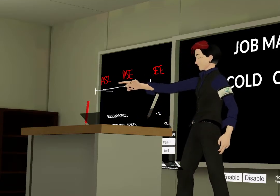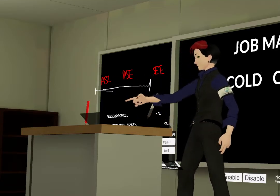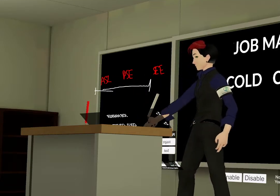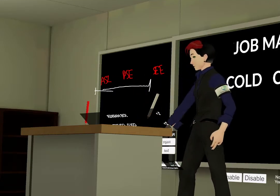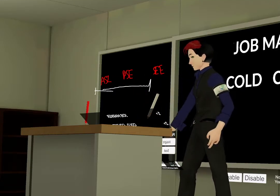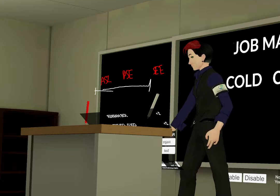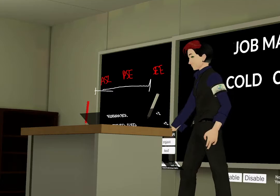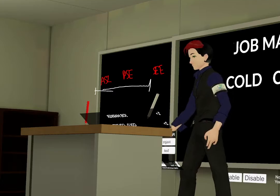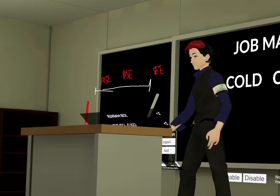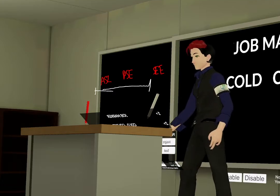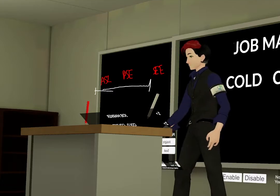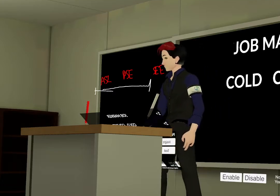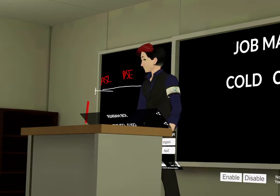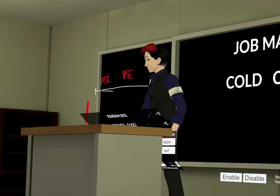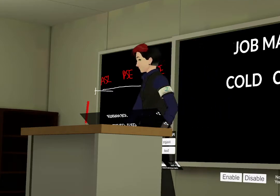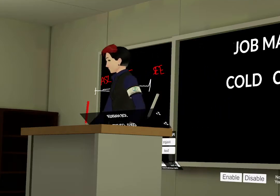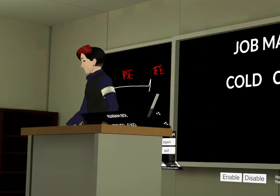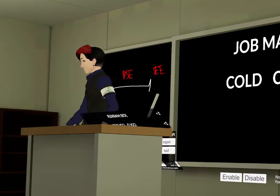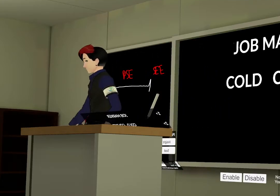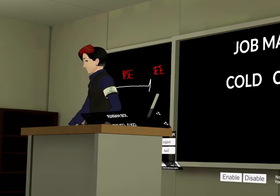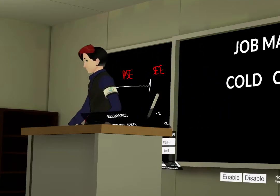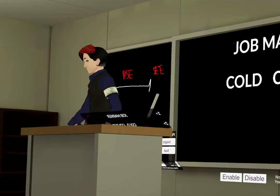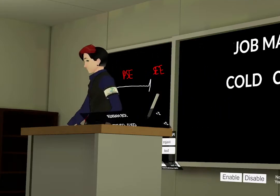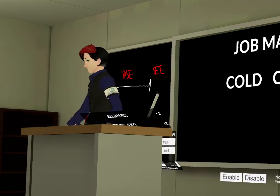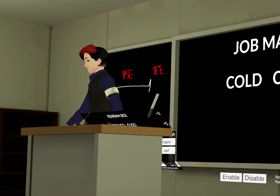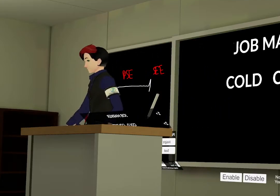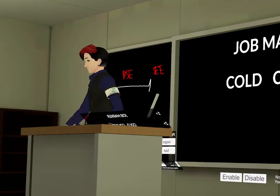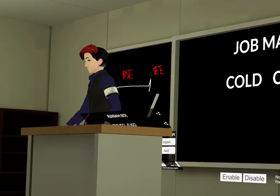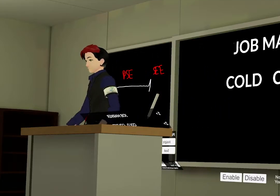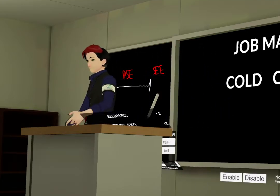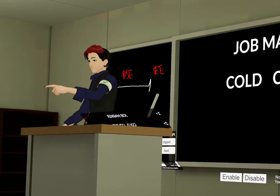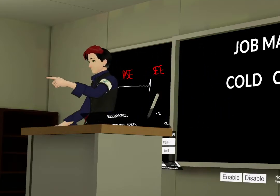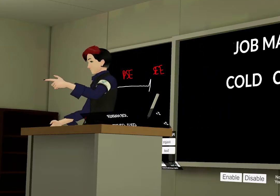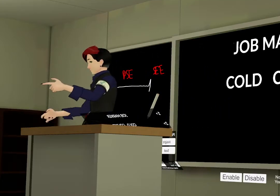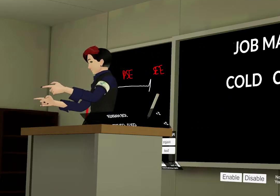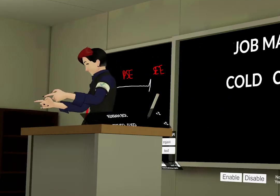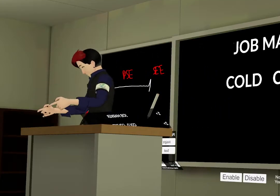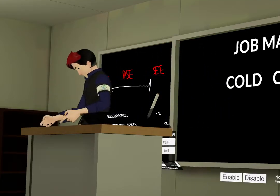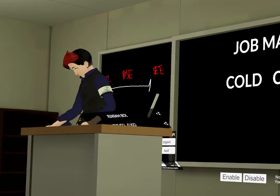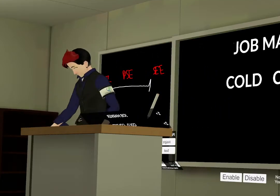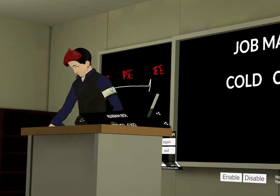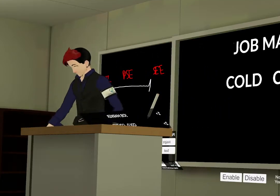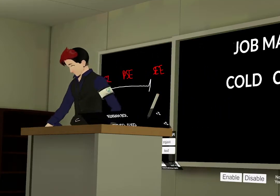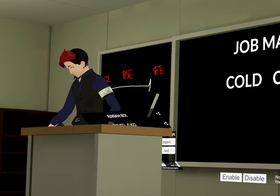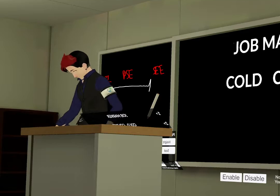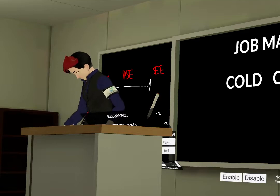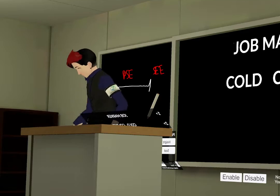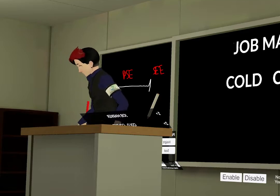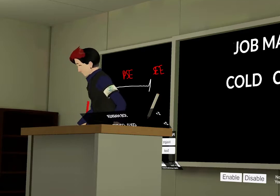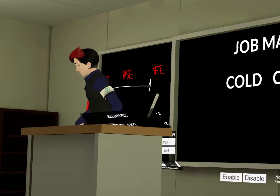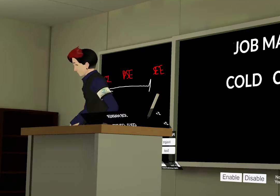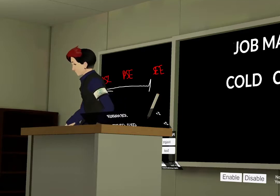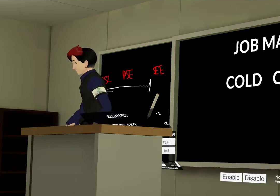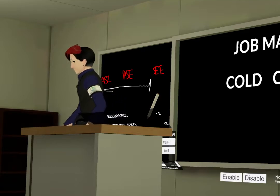Earth_ : humm Earth_ : okay humm oh god, you were saying